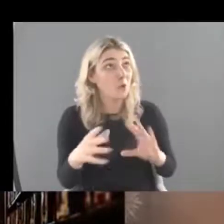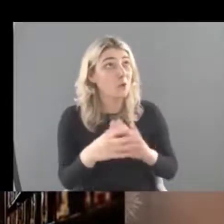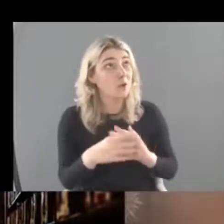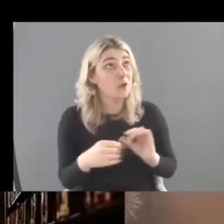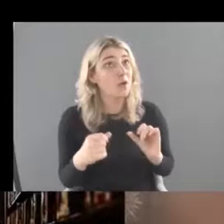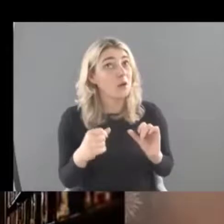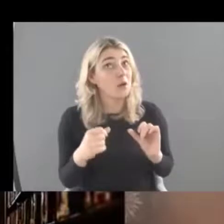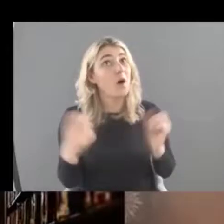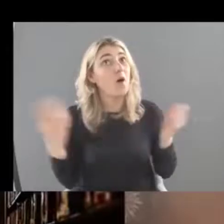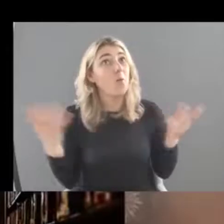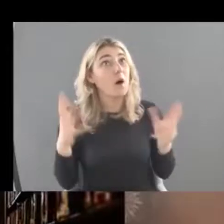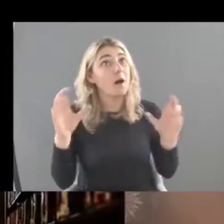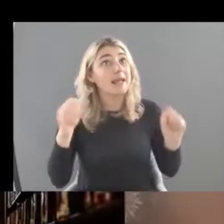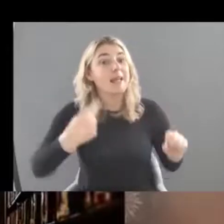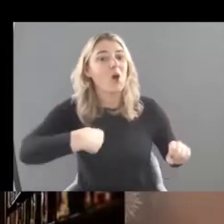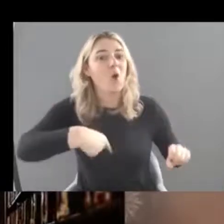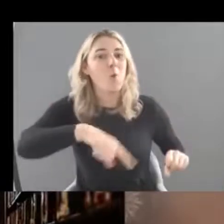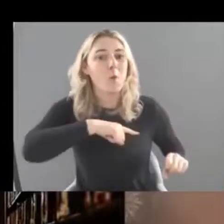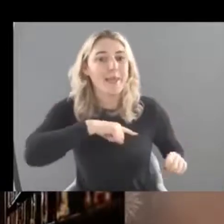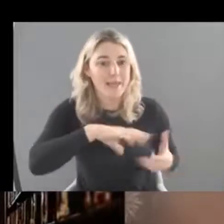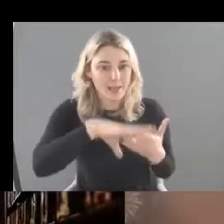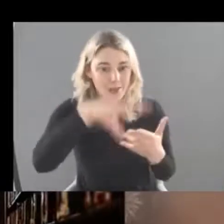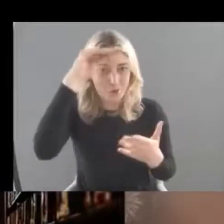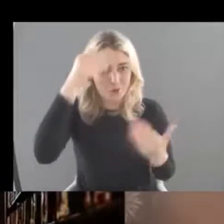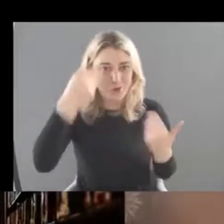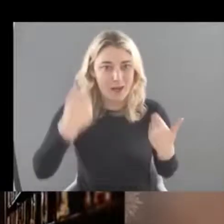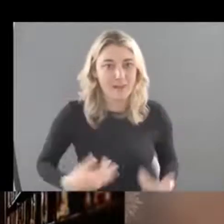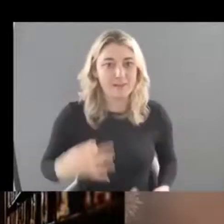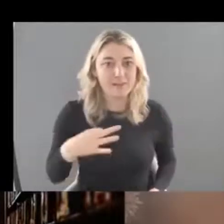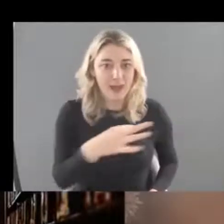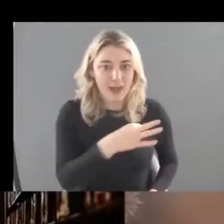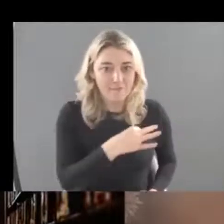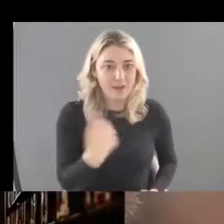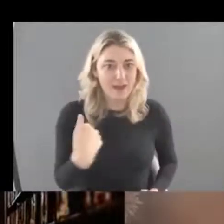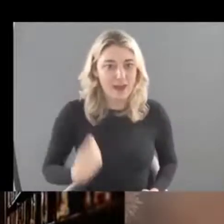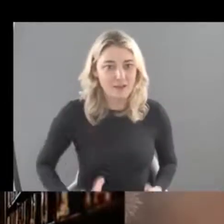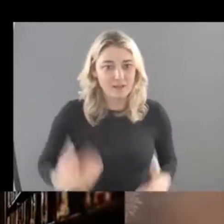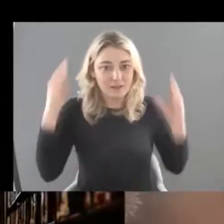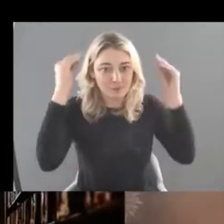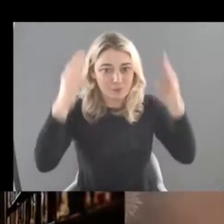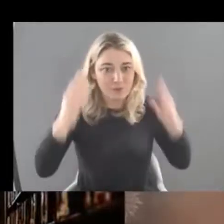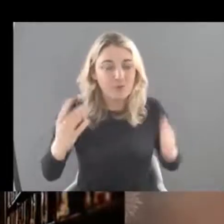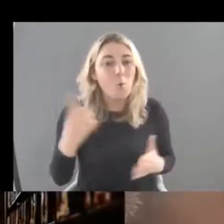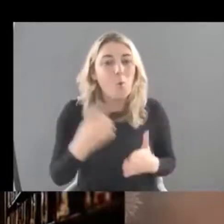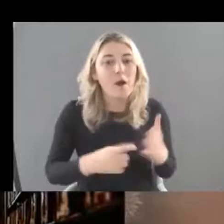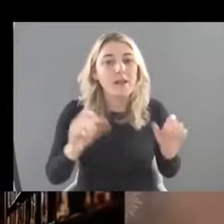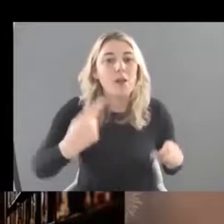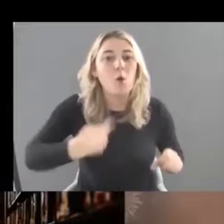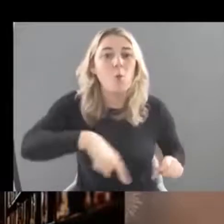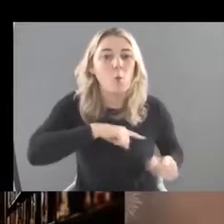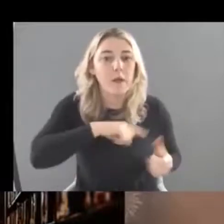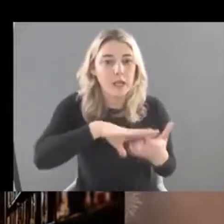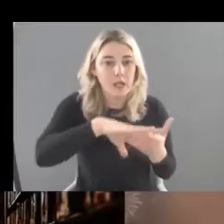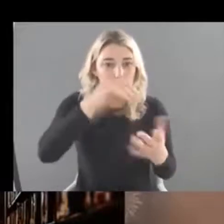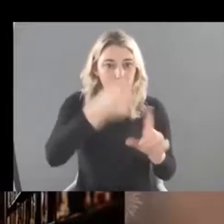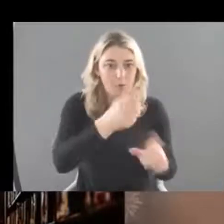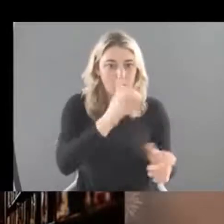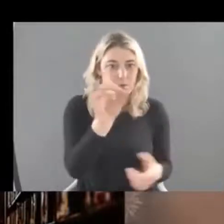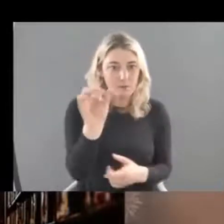we learn as faculty or staff? What can we learn from the data that can move us towards that continuous improvement?